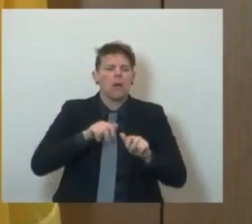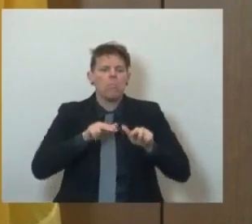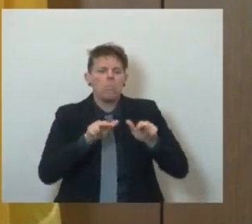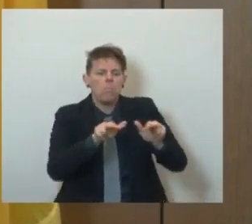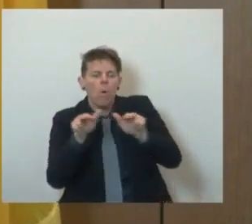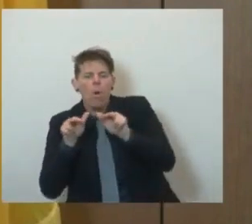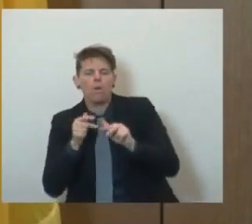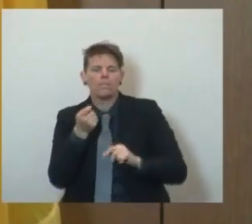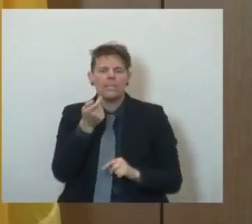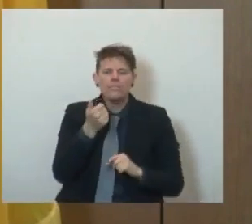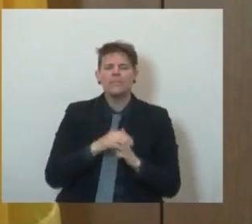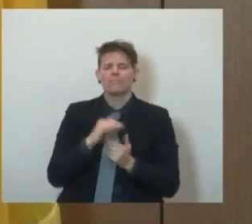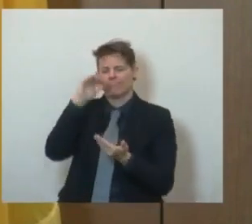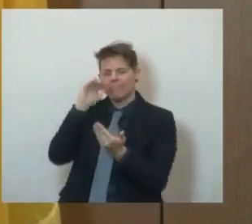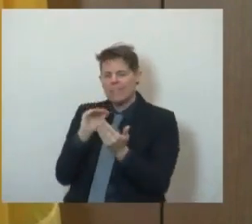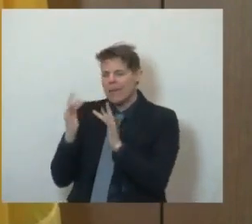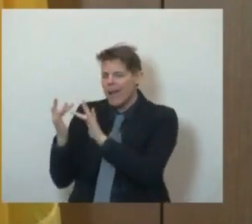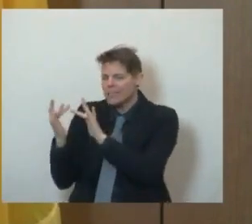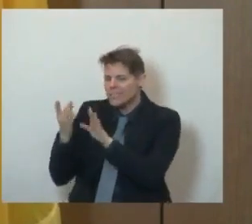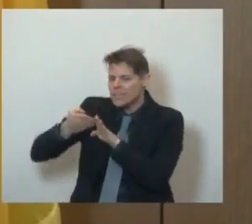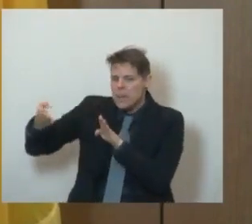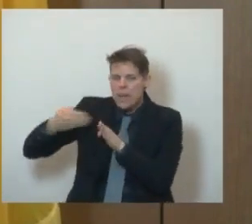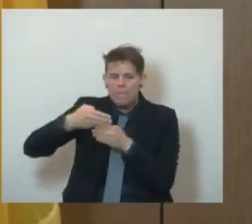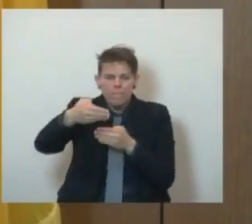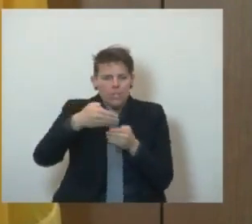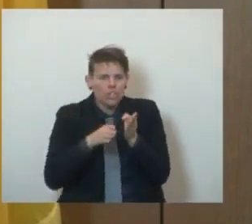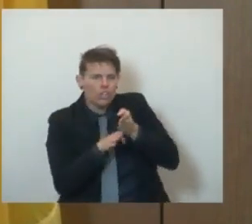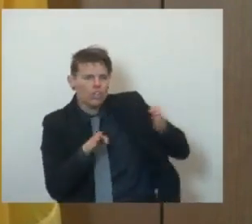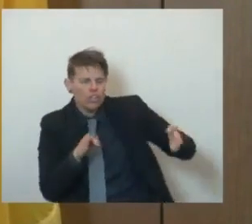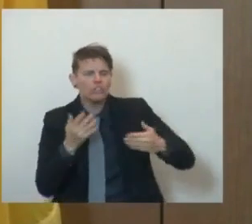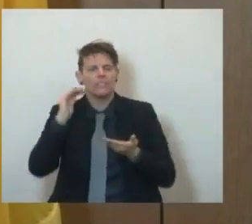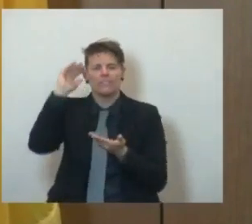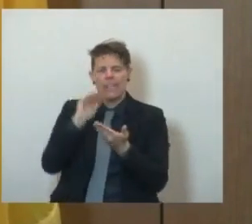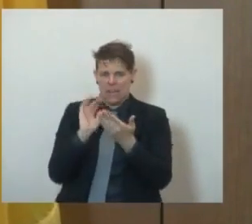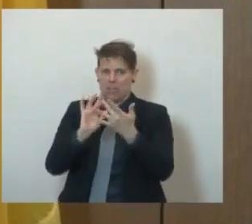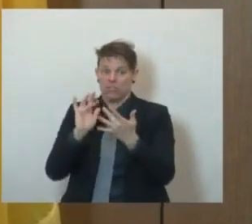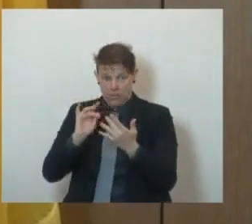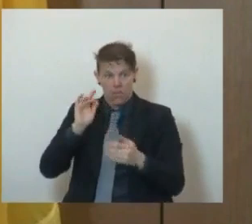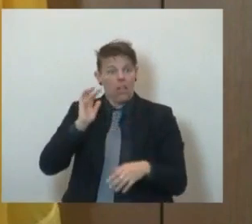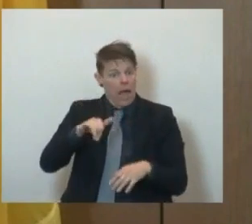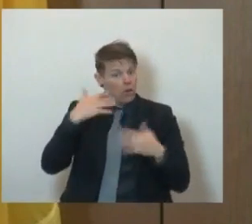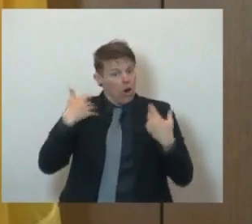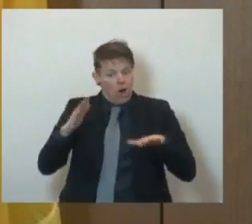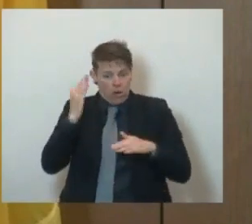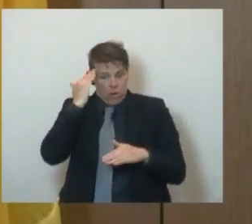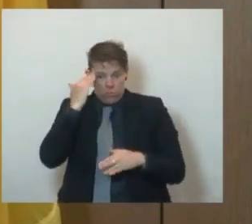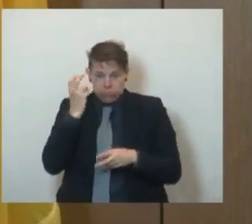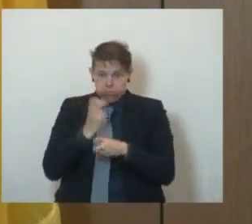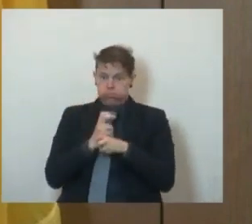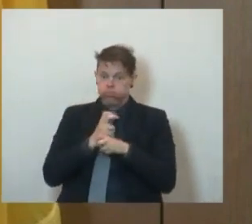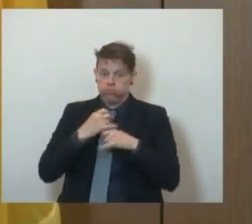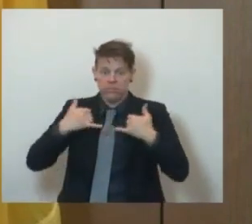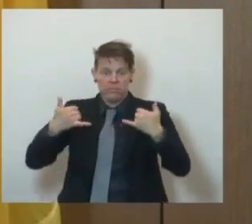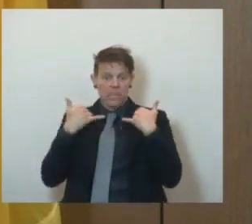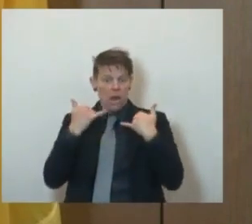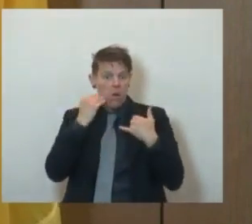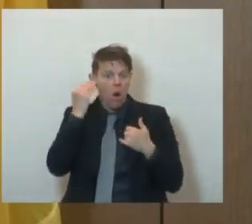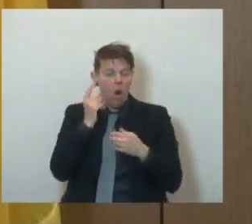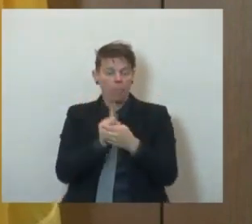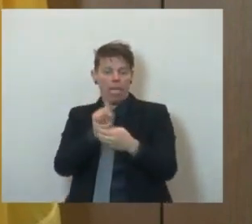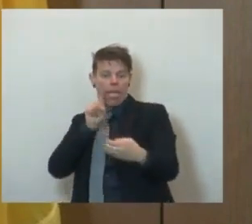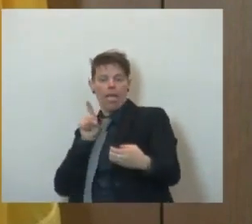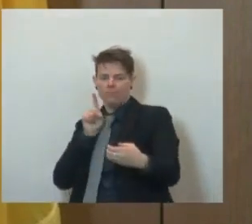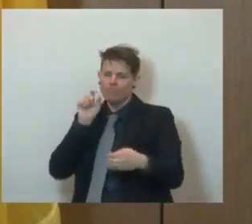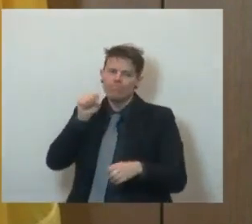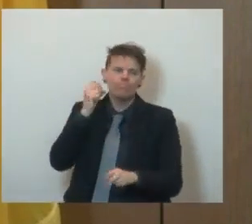YOU’RE NOT TRYING TO BALANCE SOME OF THOSE ISSUES WITH OUTDOOR WALKS AND MINIMAL MINIMAL CONTACT WITH NEIGHBRS BUT BEING OUTSIDE.